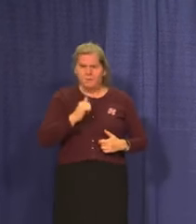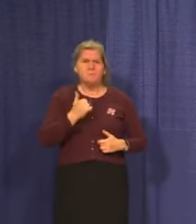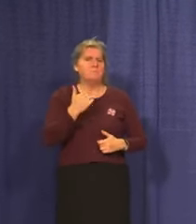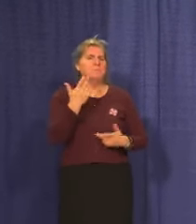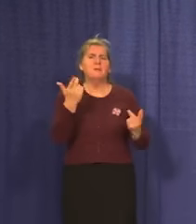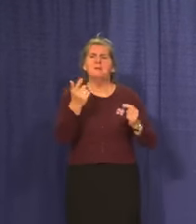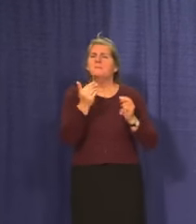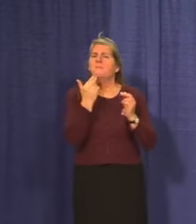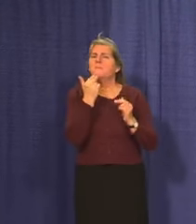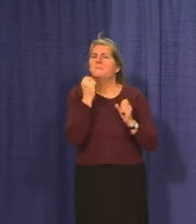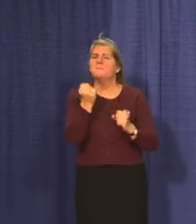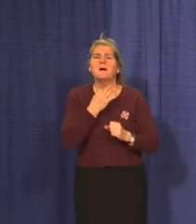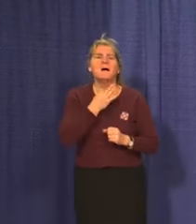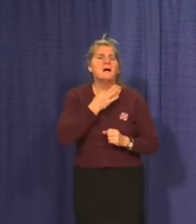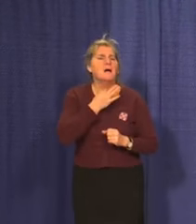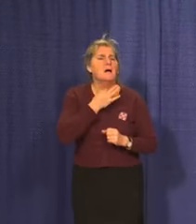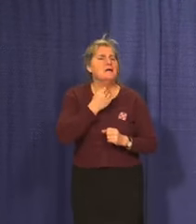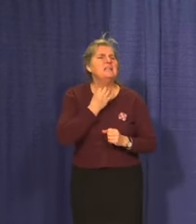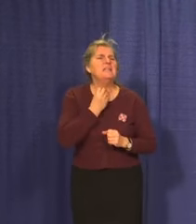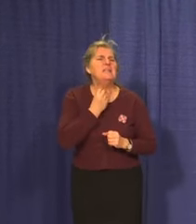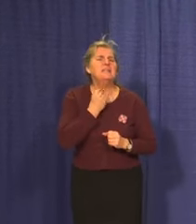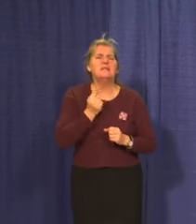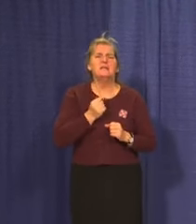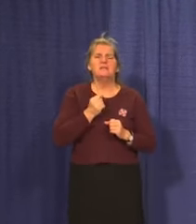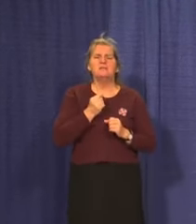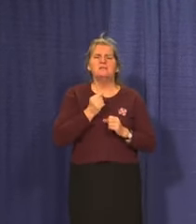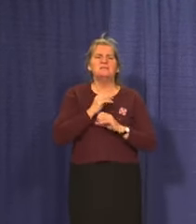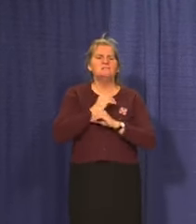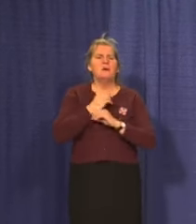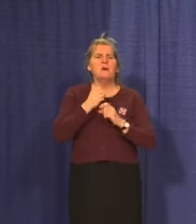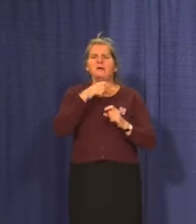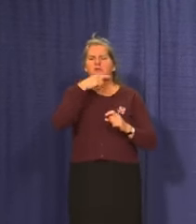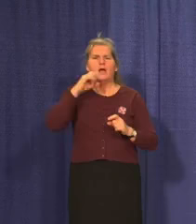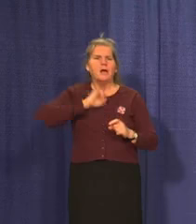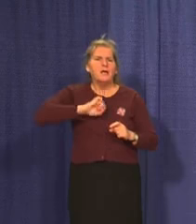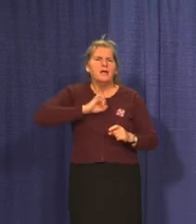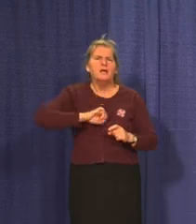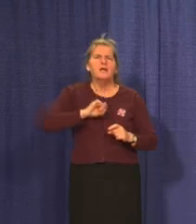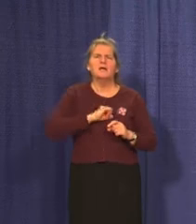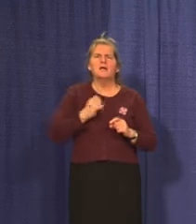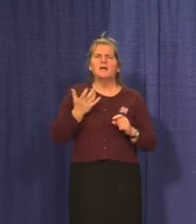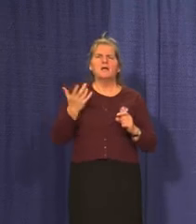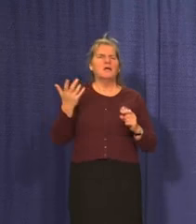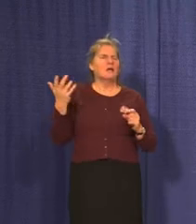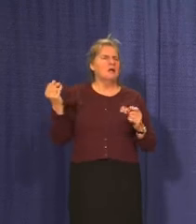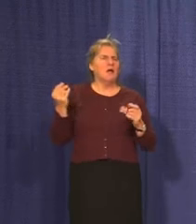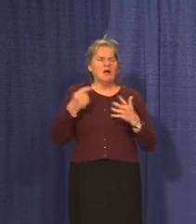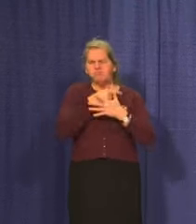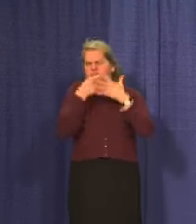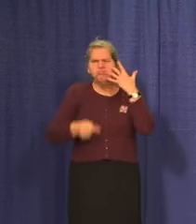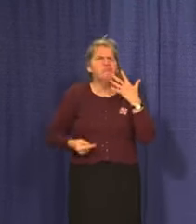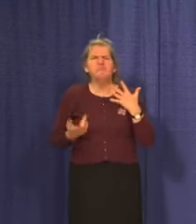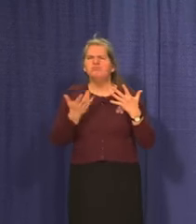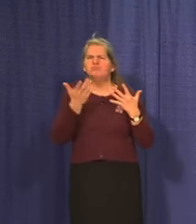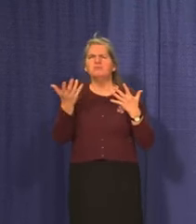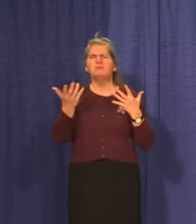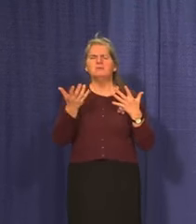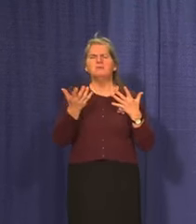TICKLE, LOSS OF SMELL OR TASTE, A DRY COUGH, OR OTHER SYMPTOMS IN THE LIST, YOU MUST STAY HOME